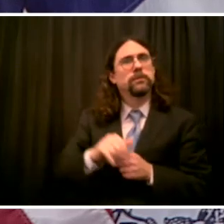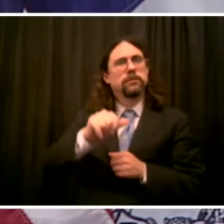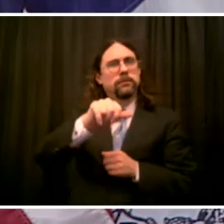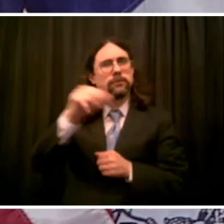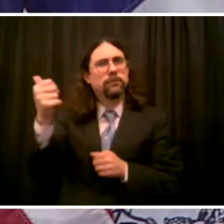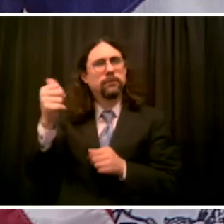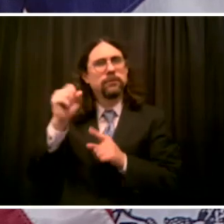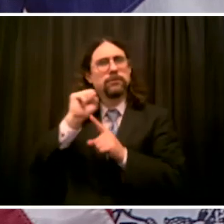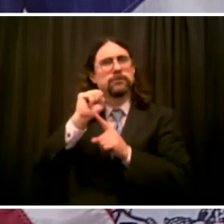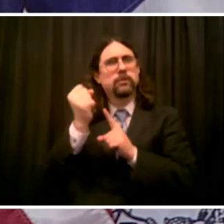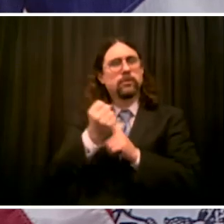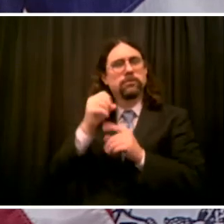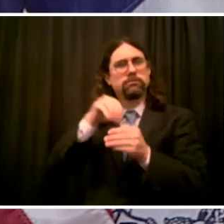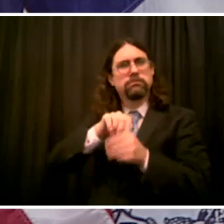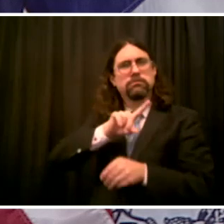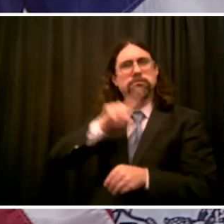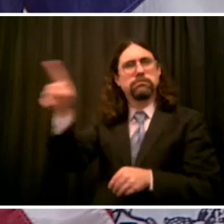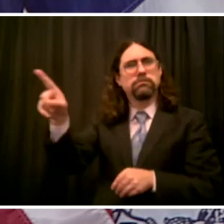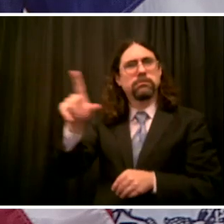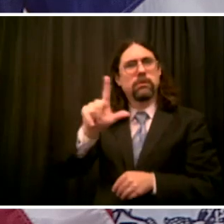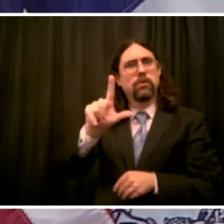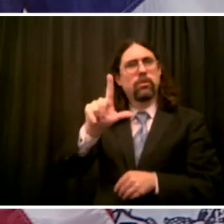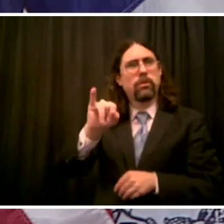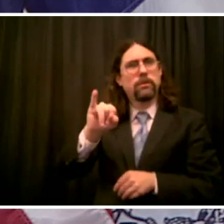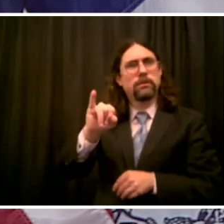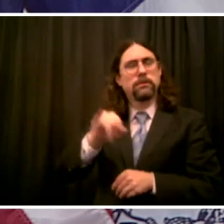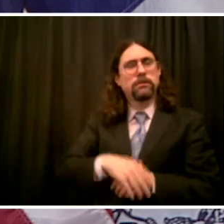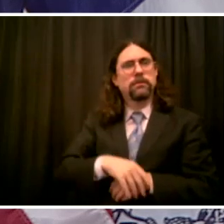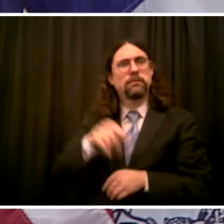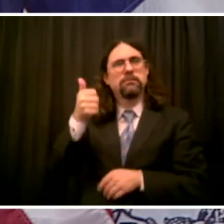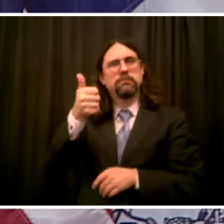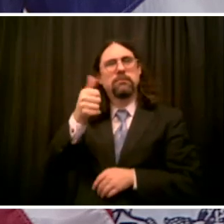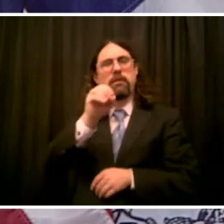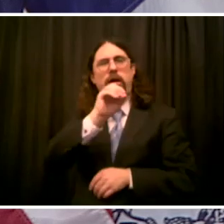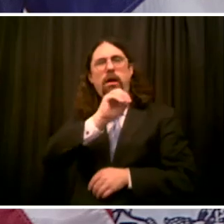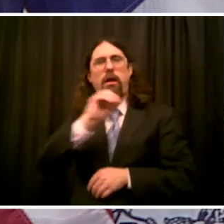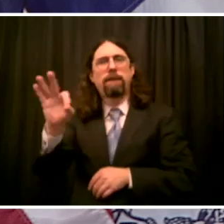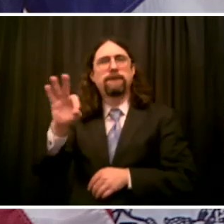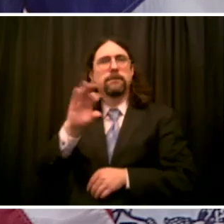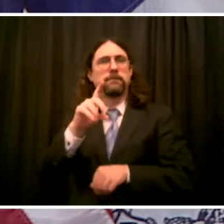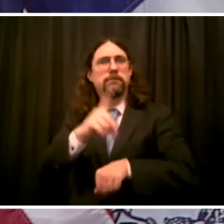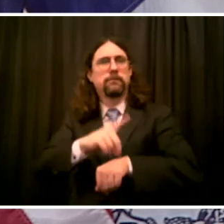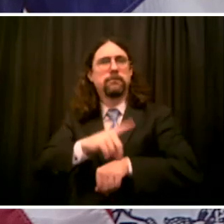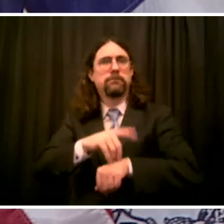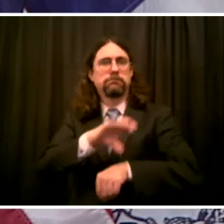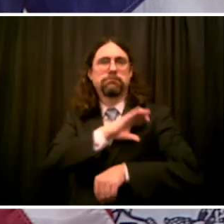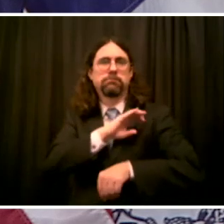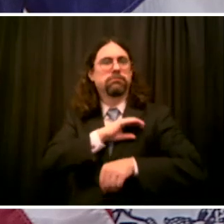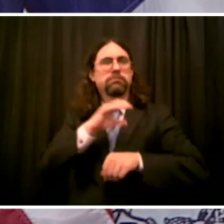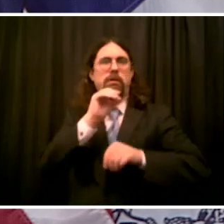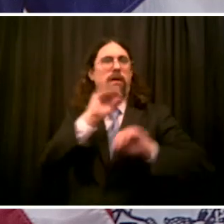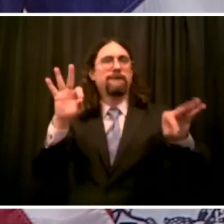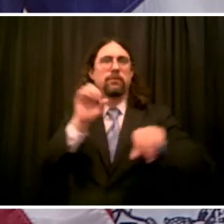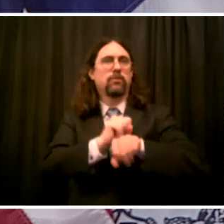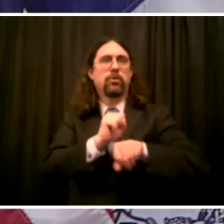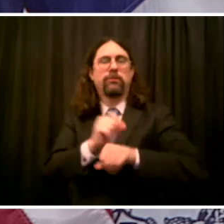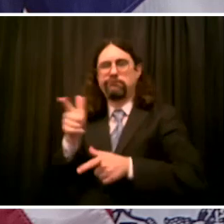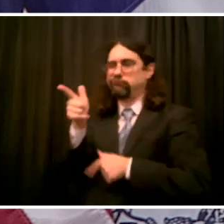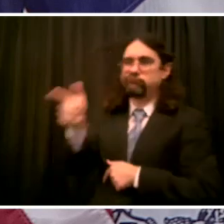NFEORCEMENT? AND THE SECOND IS THERE ARE QUESTIONS ABOUT AN PDNY OFFICER WHO WAS ATFALYL SHOT ON LONG